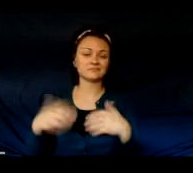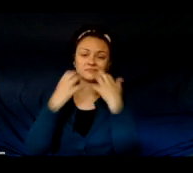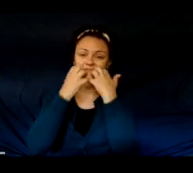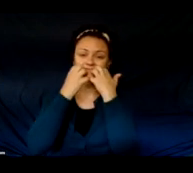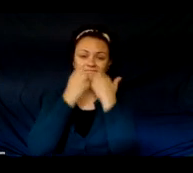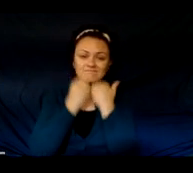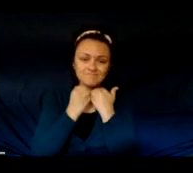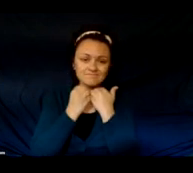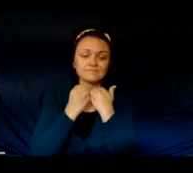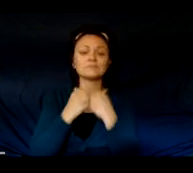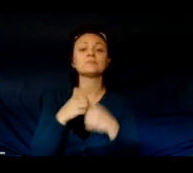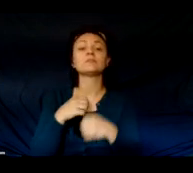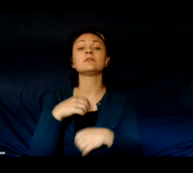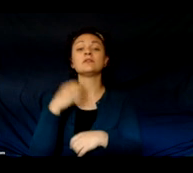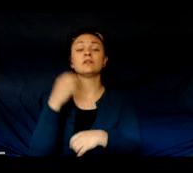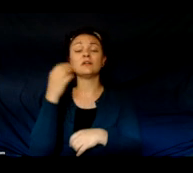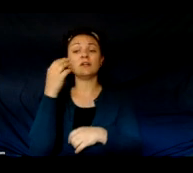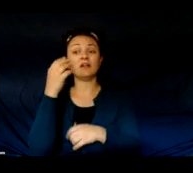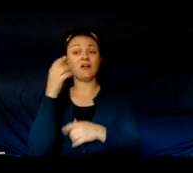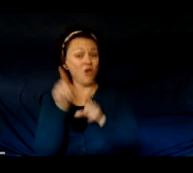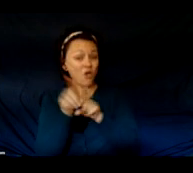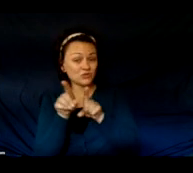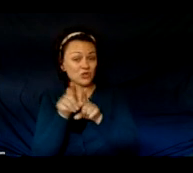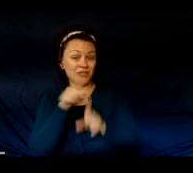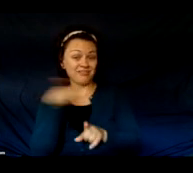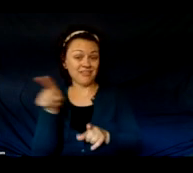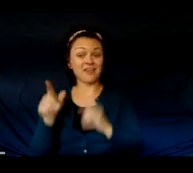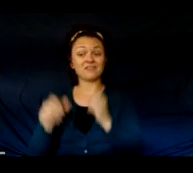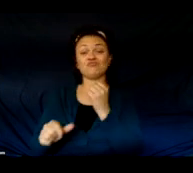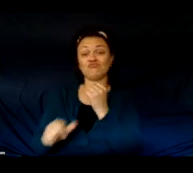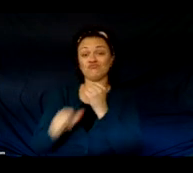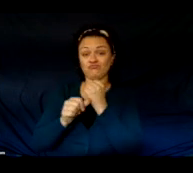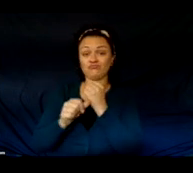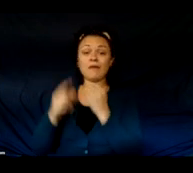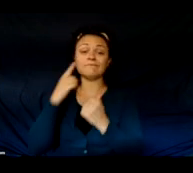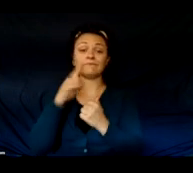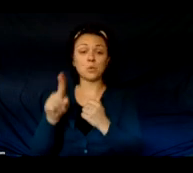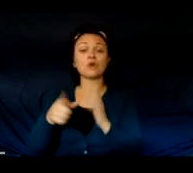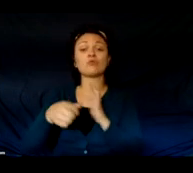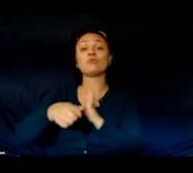They also aid in the review of draft study materials.